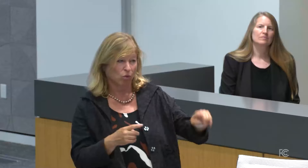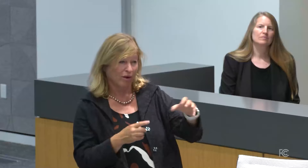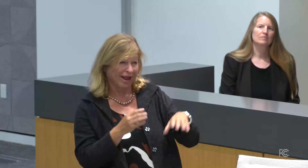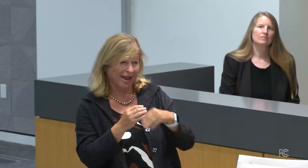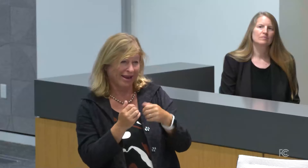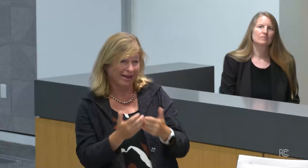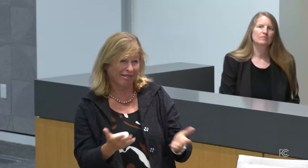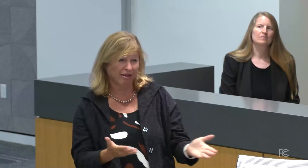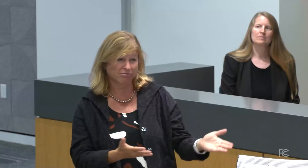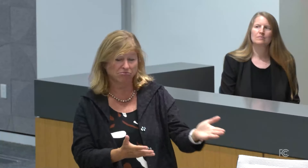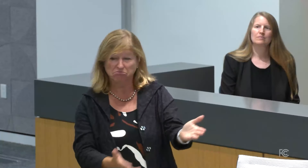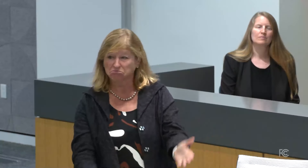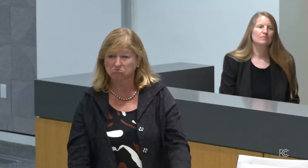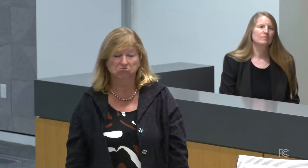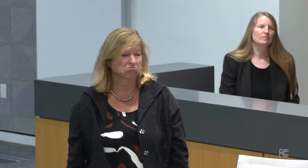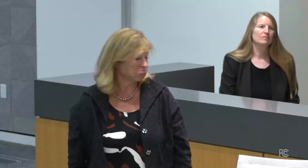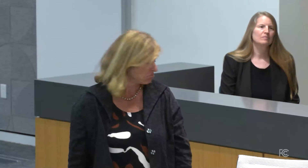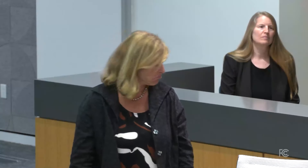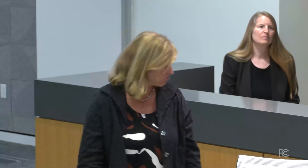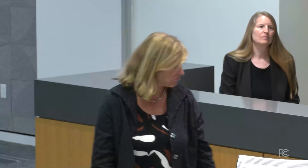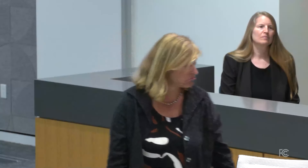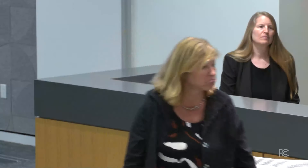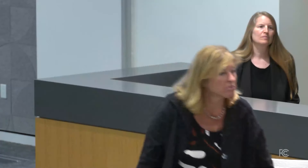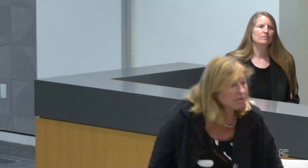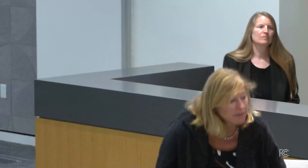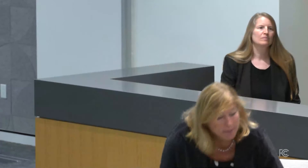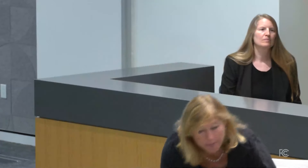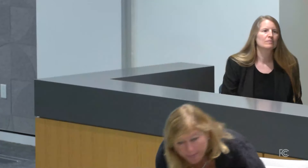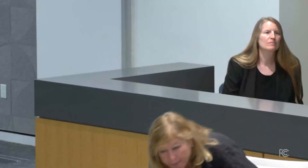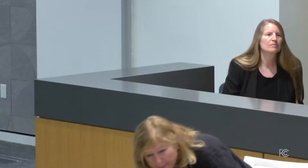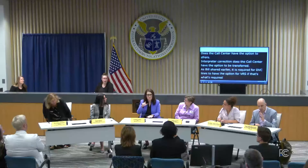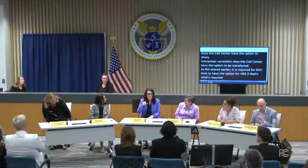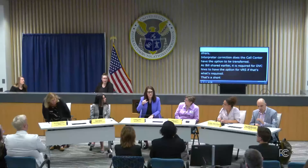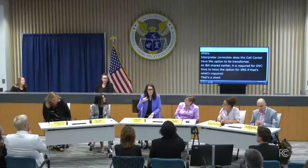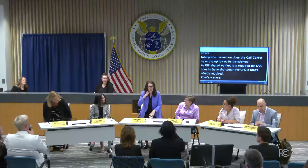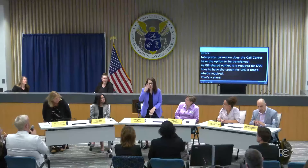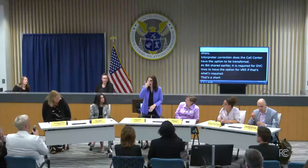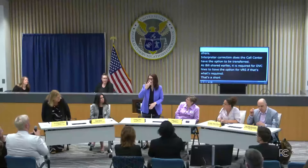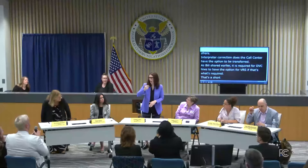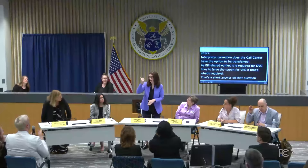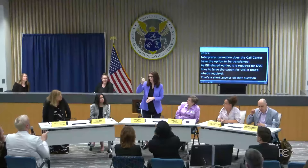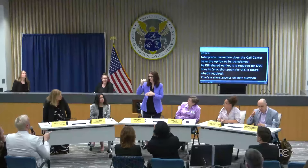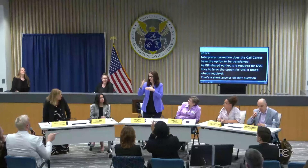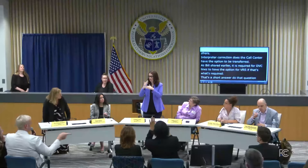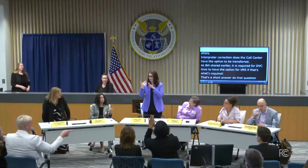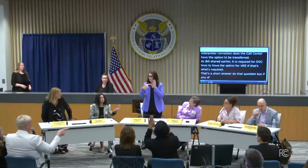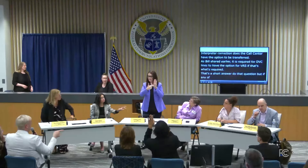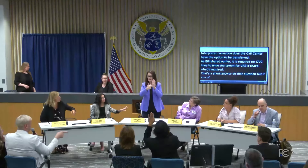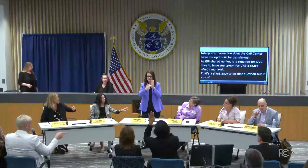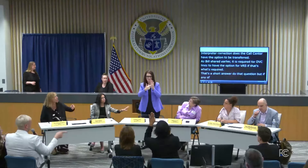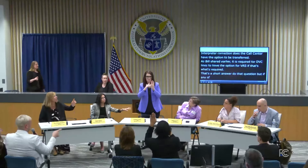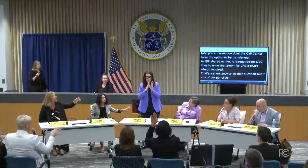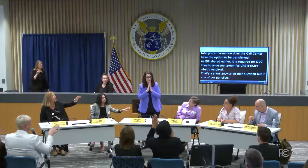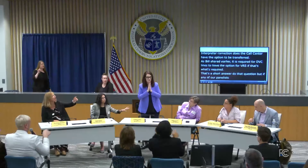IS REQUIRED FOR DVC LINES TO HAVE THE OPTION FOR VRS IF